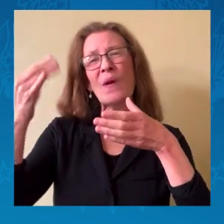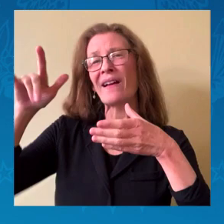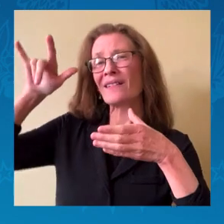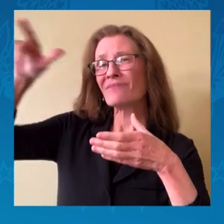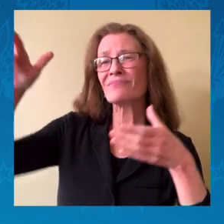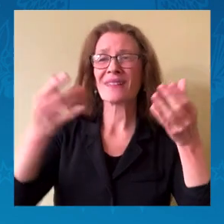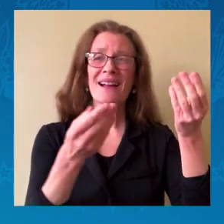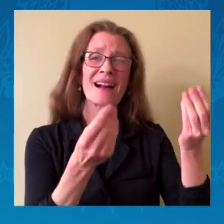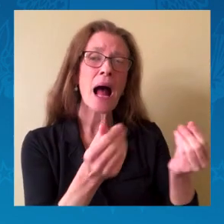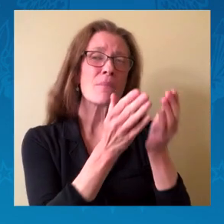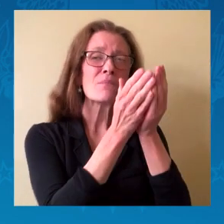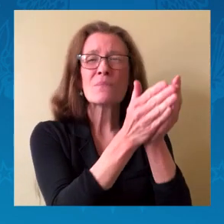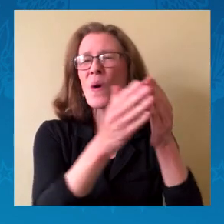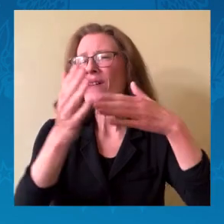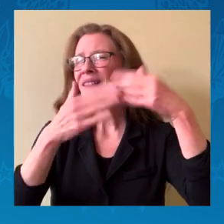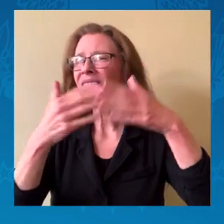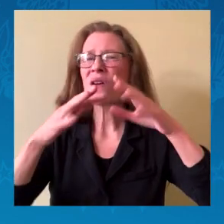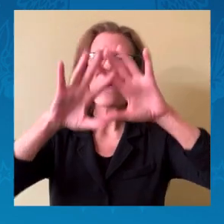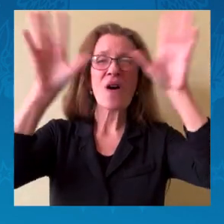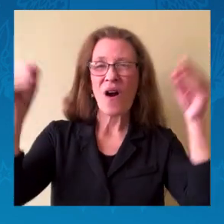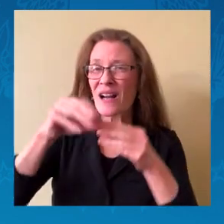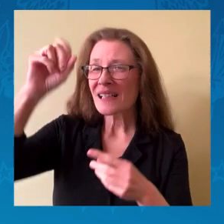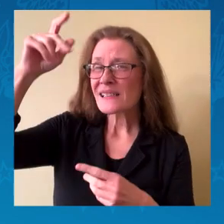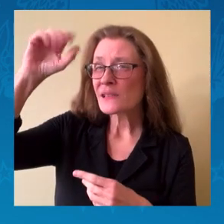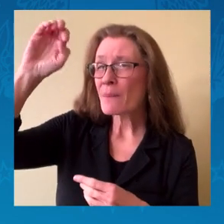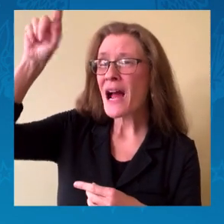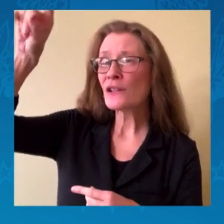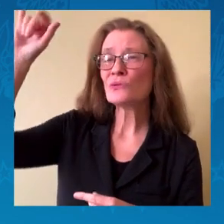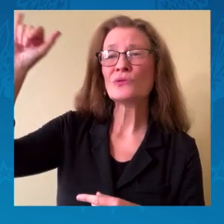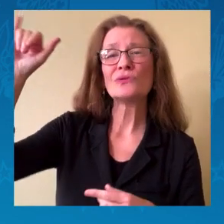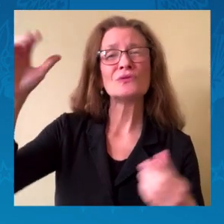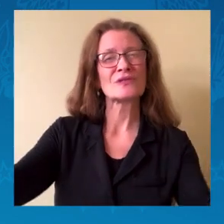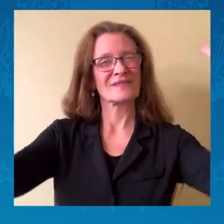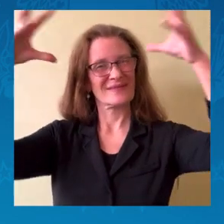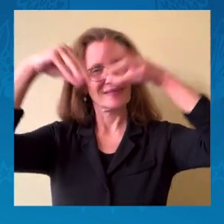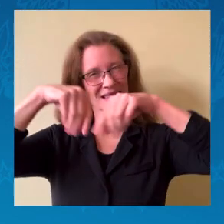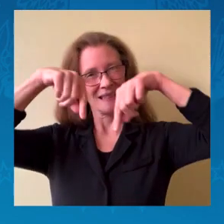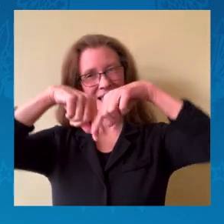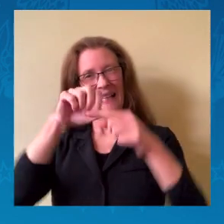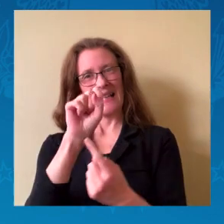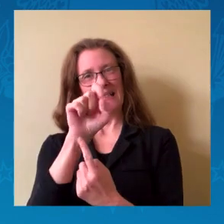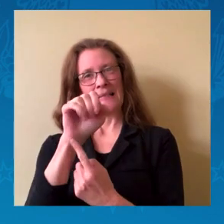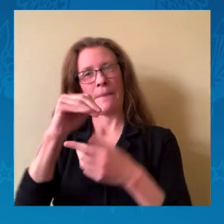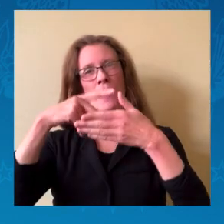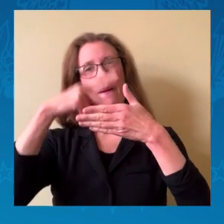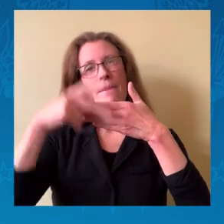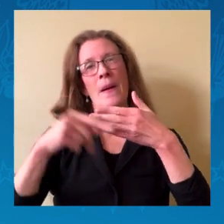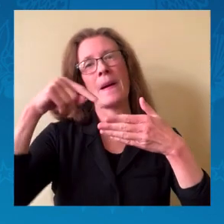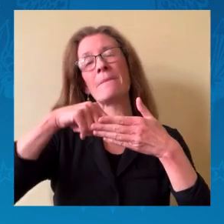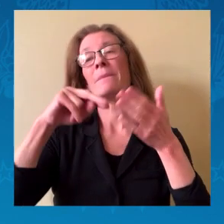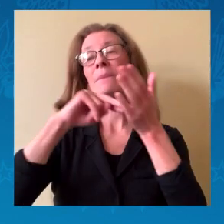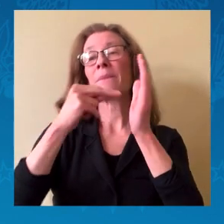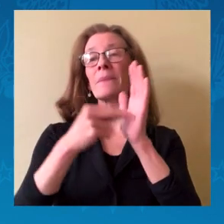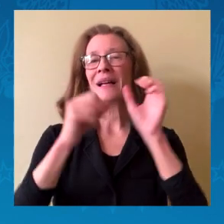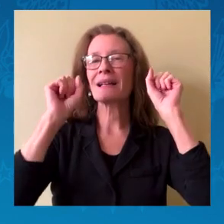It's a national security priority, I think, to protect the space domain from the destructive, disruptive and destructive actions by adversaries.